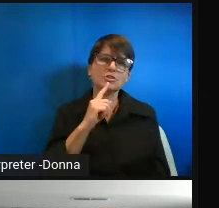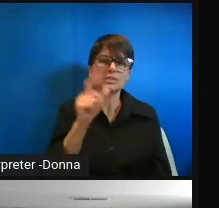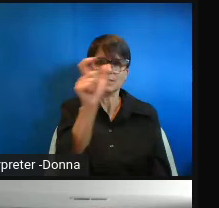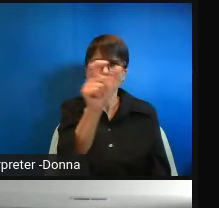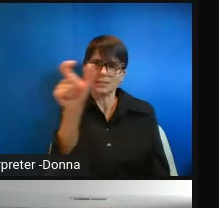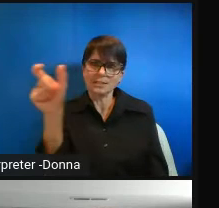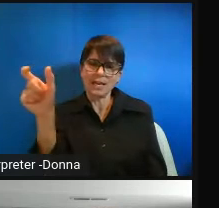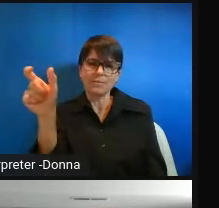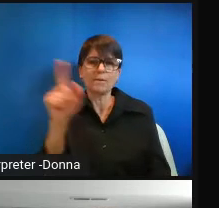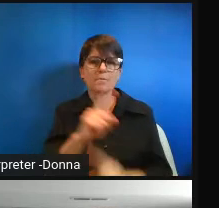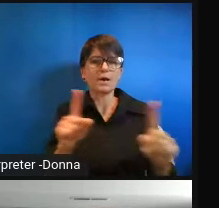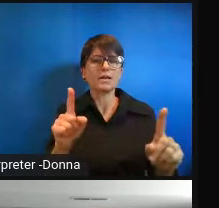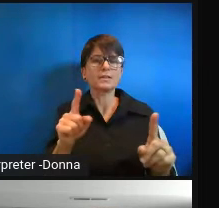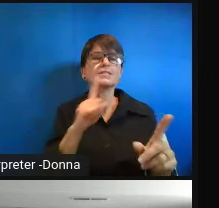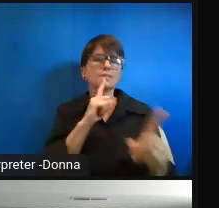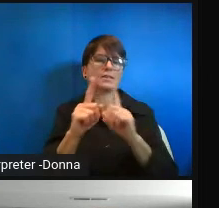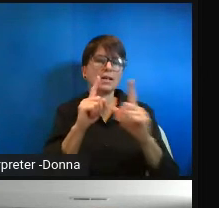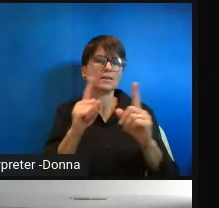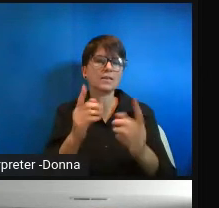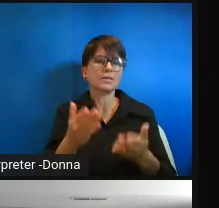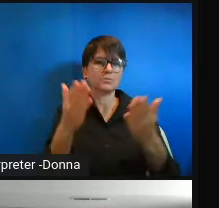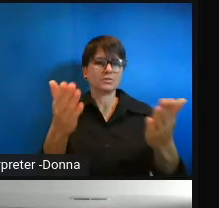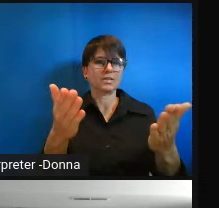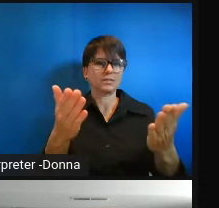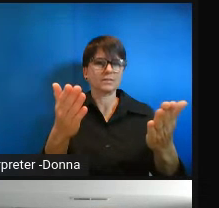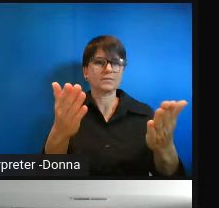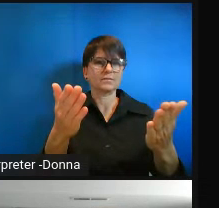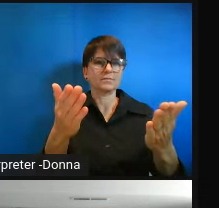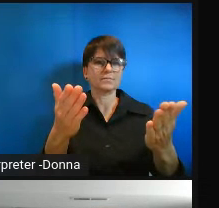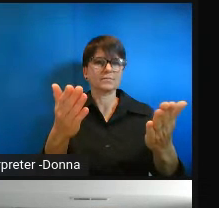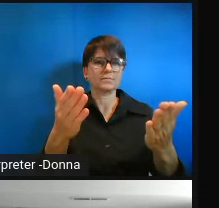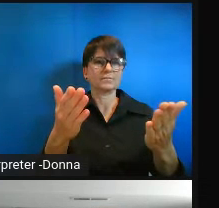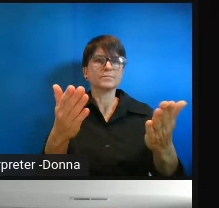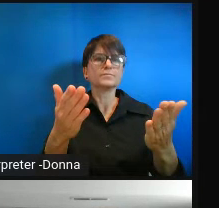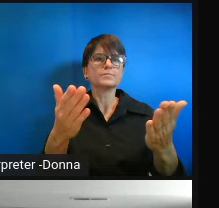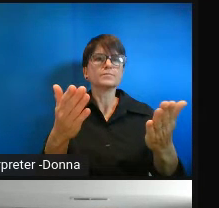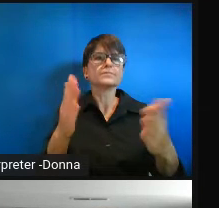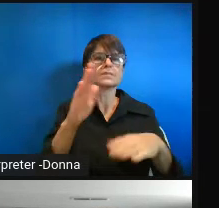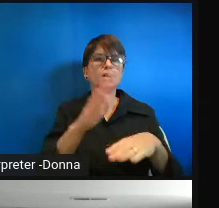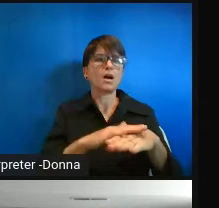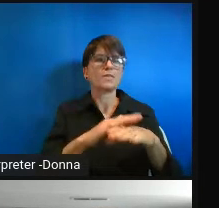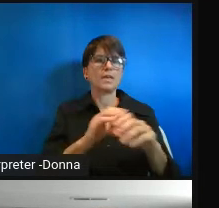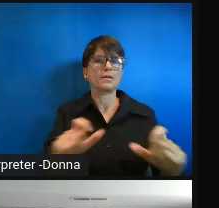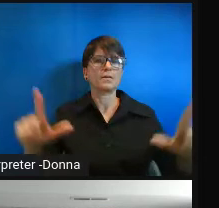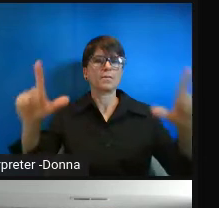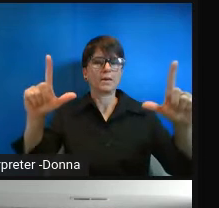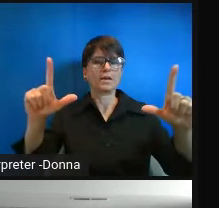which is presented on top of the existing page and I'm tabbing